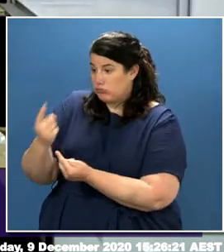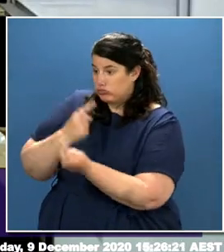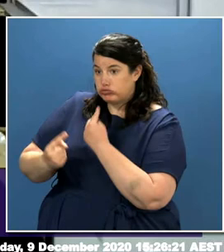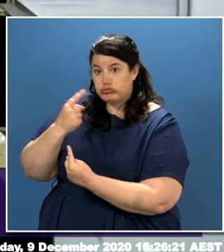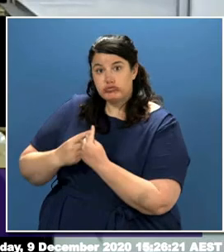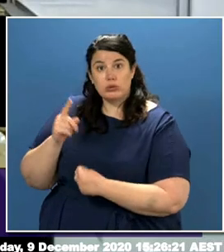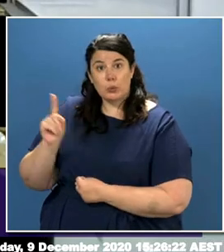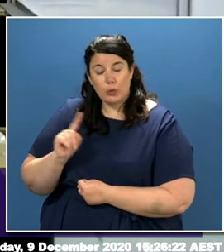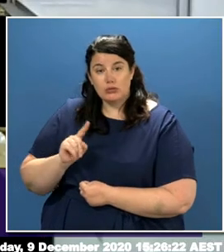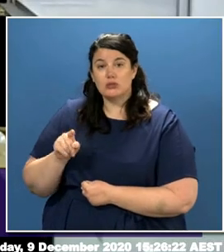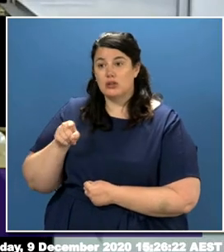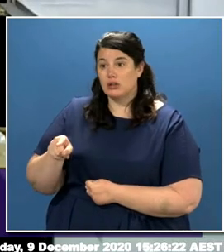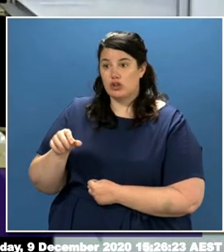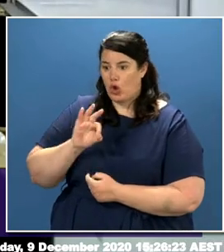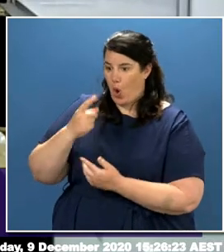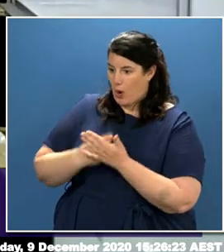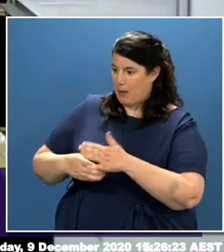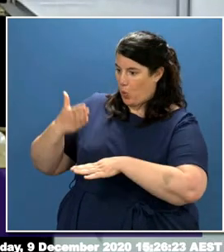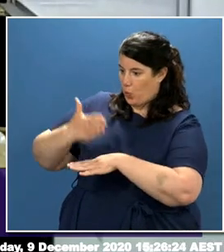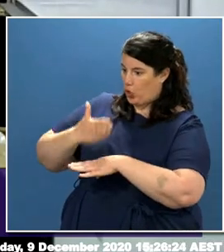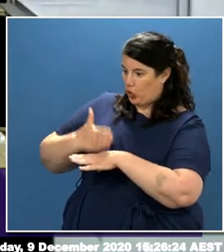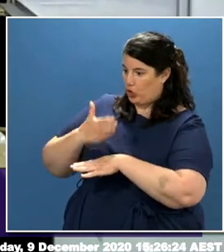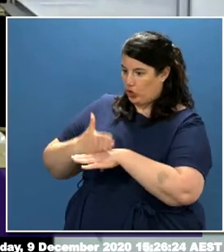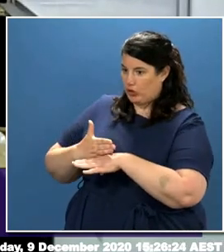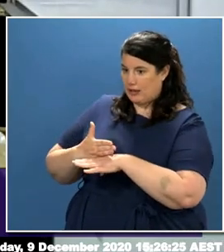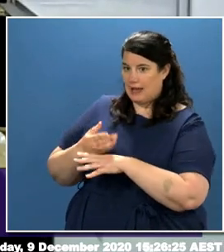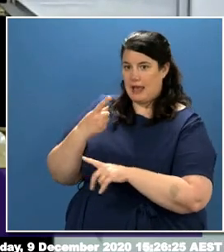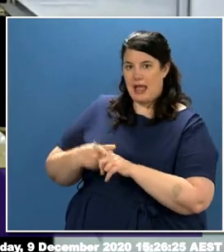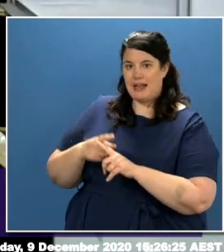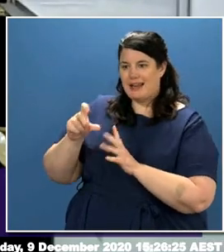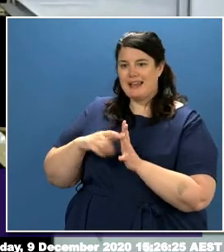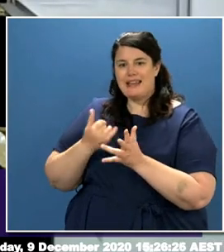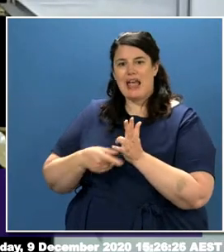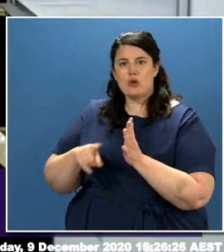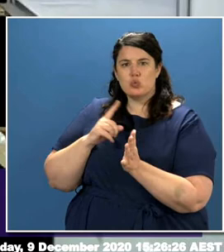So it's not just about work and thinking about the casual sort of situation but